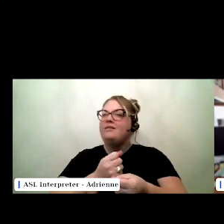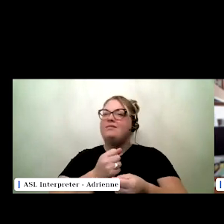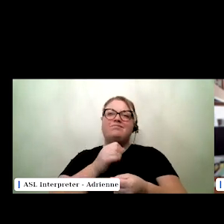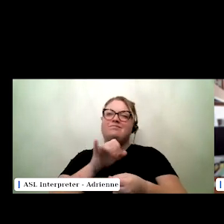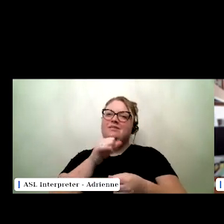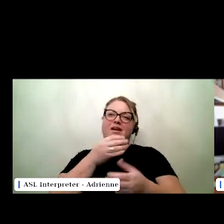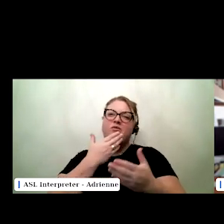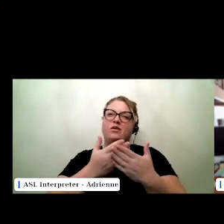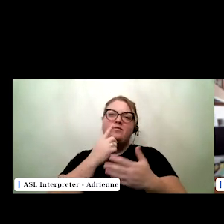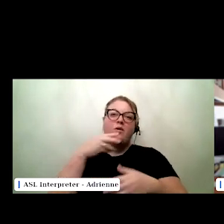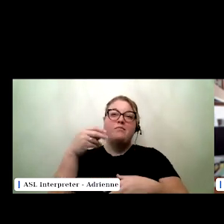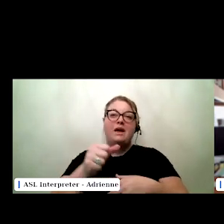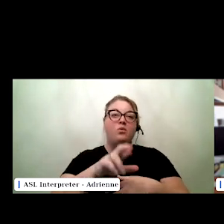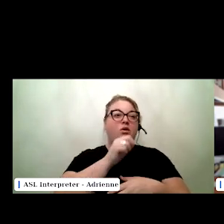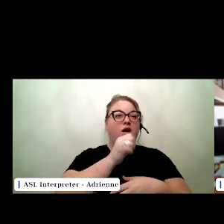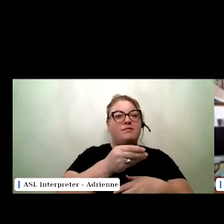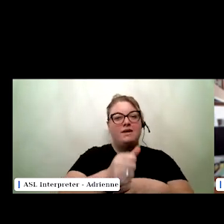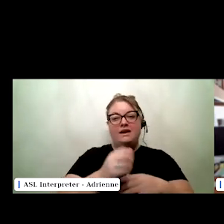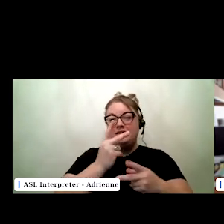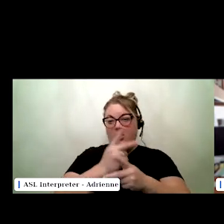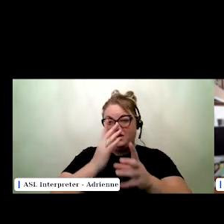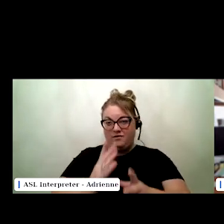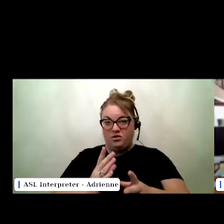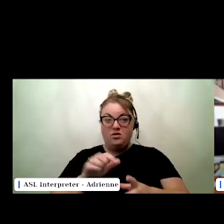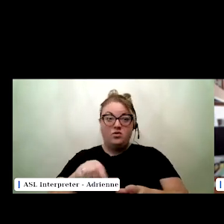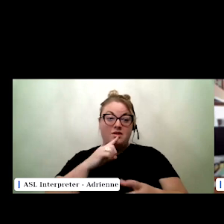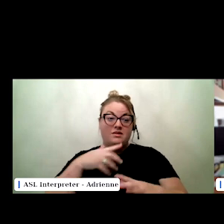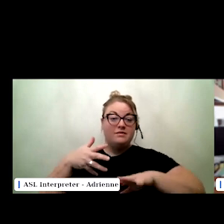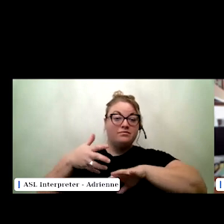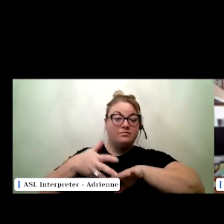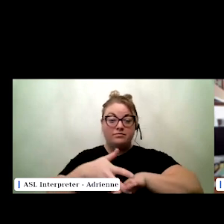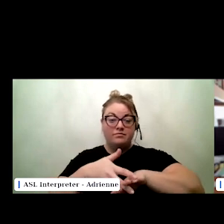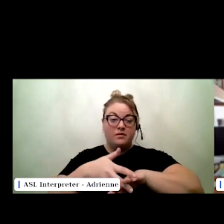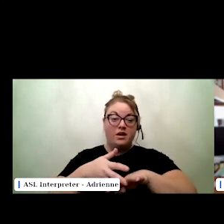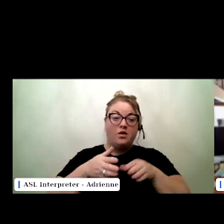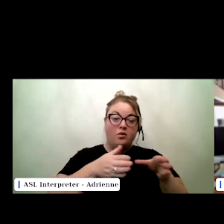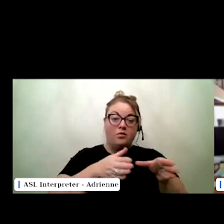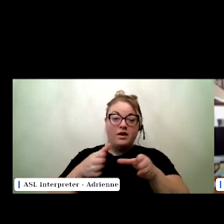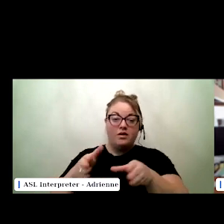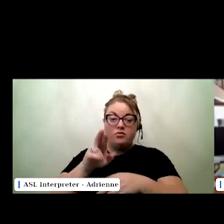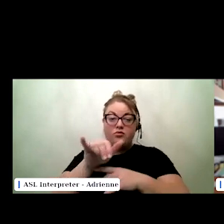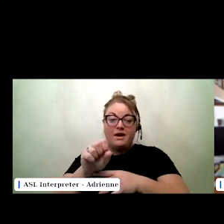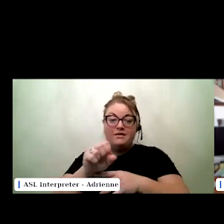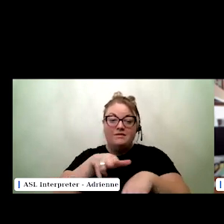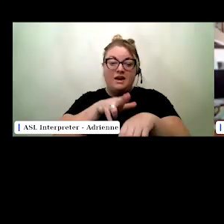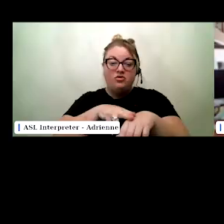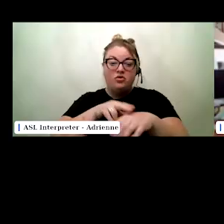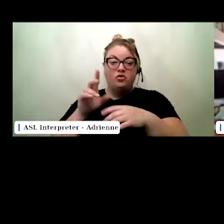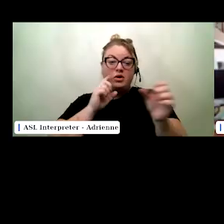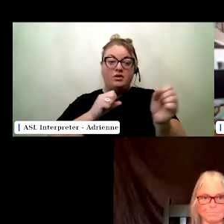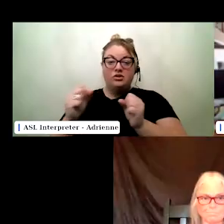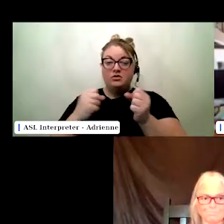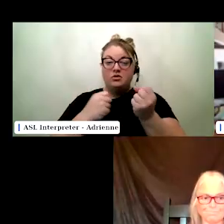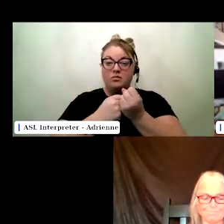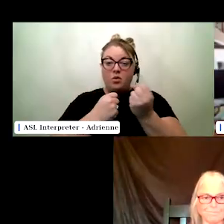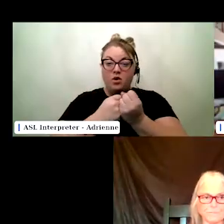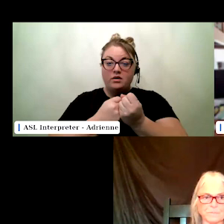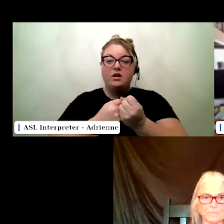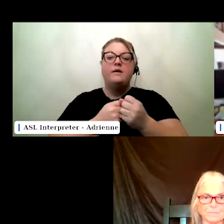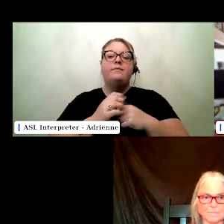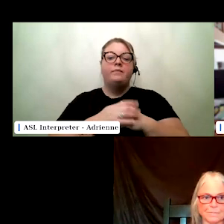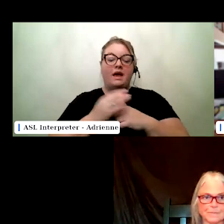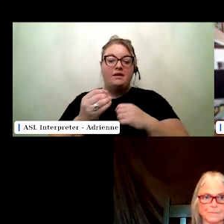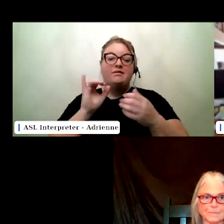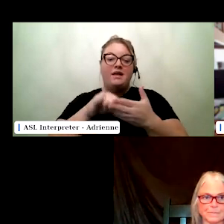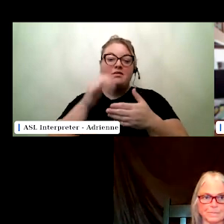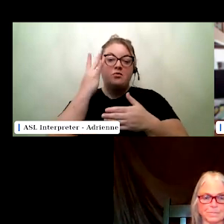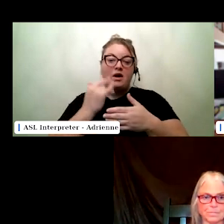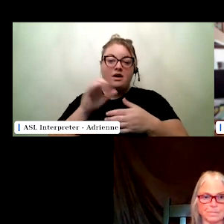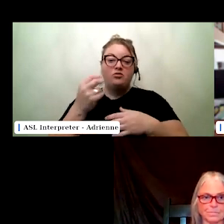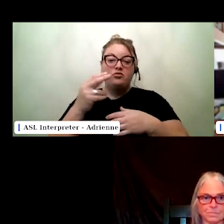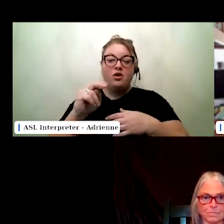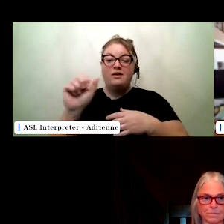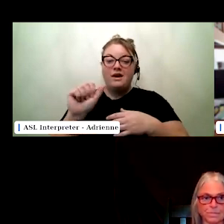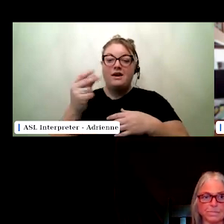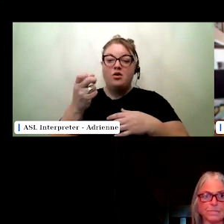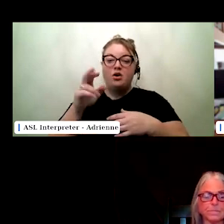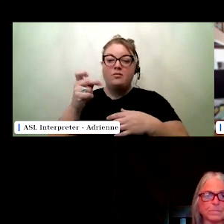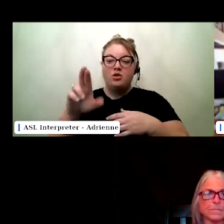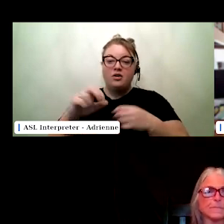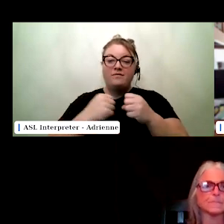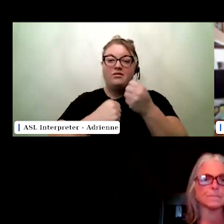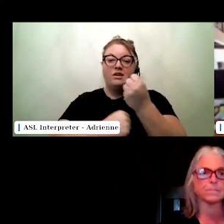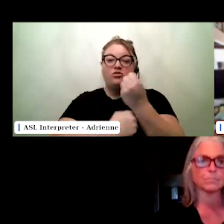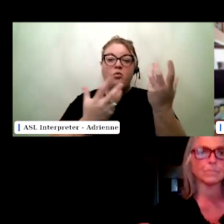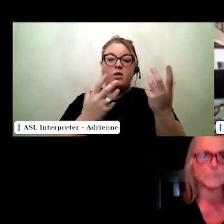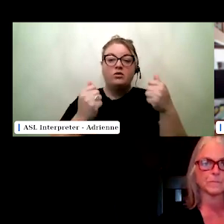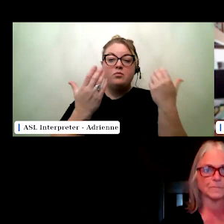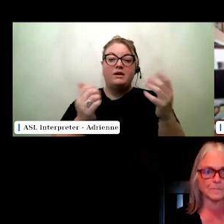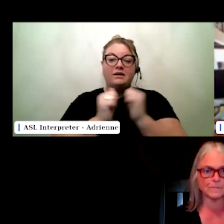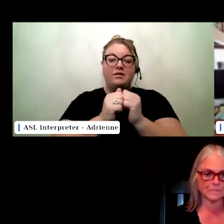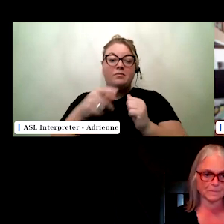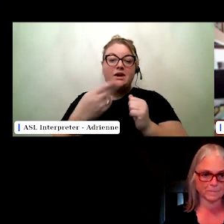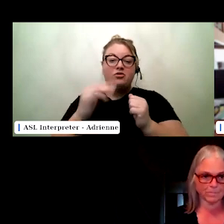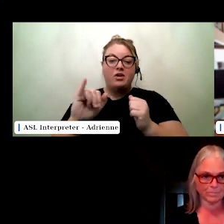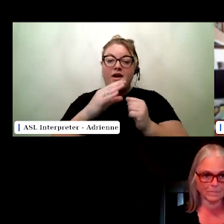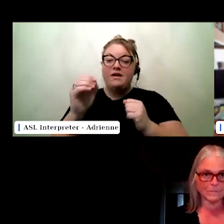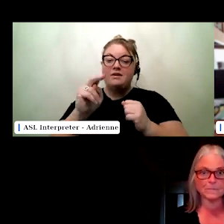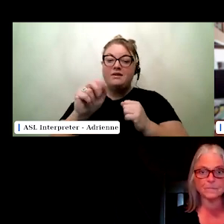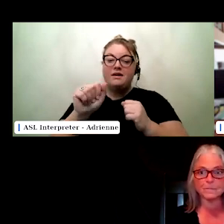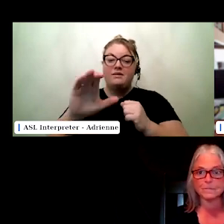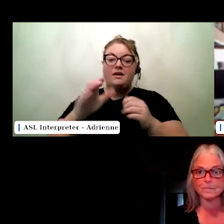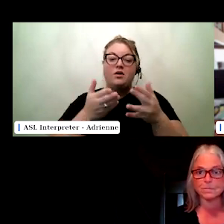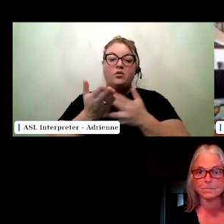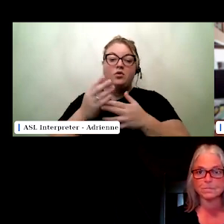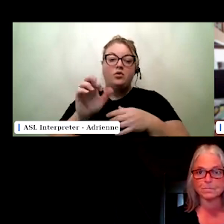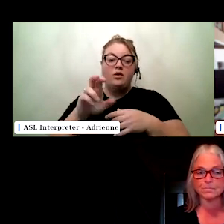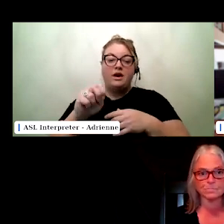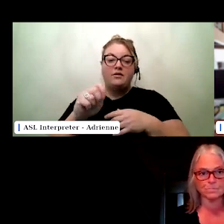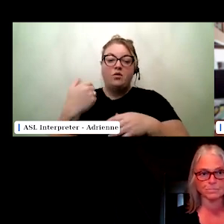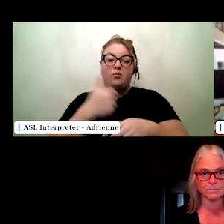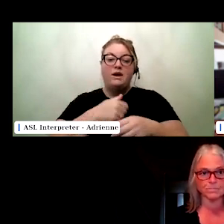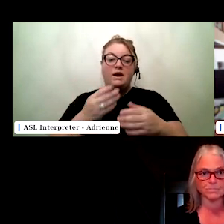So this idea is embedded in the Ray's National Strategy to support family caregivers which our foundation has strongly stepped in and supported. And that's why the Johnny Harper Foundation wanted to bring together Phi and Nac. Through a grant that we approved in March a year ago.